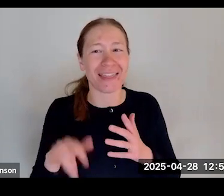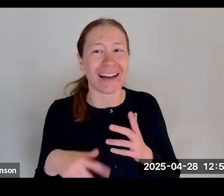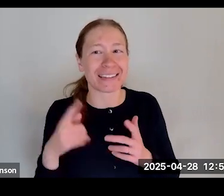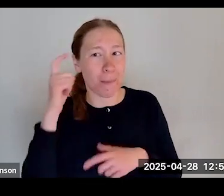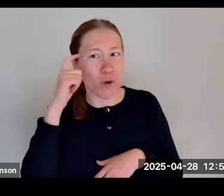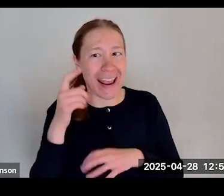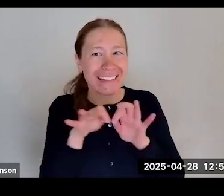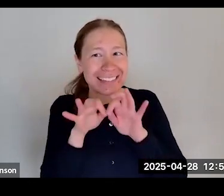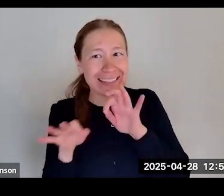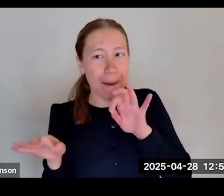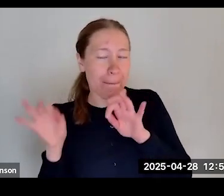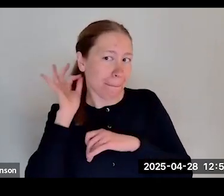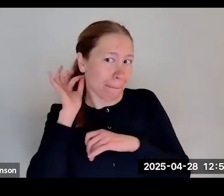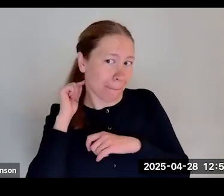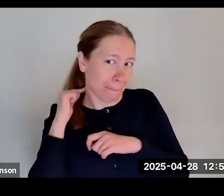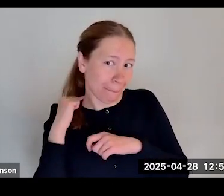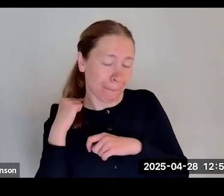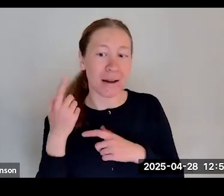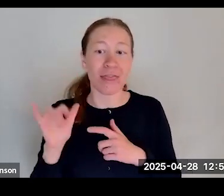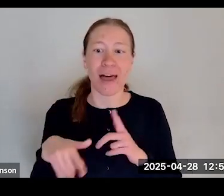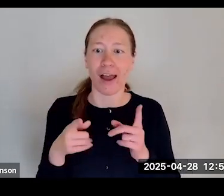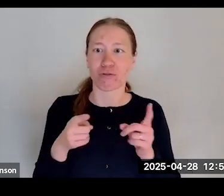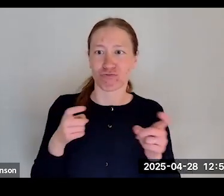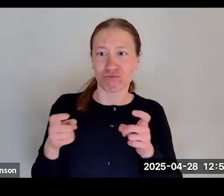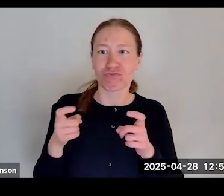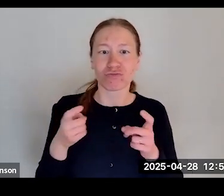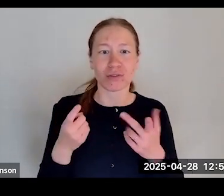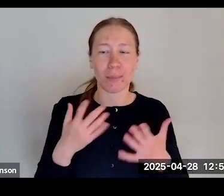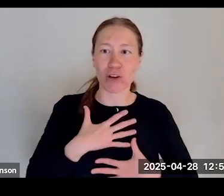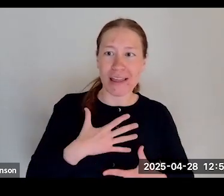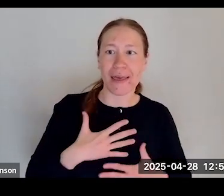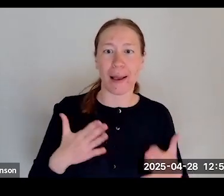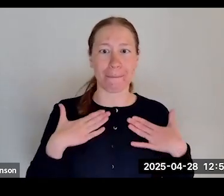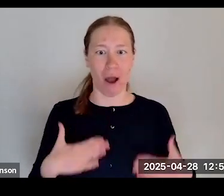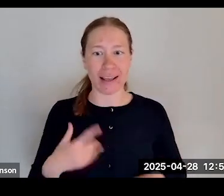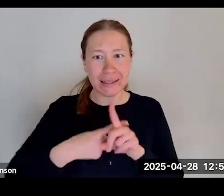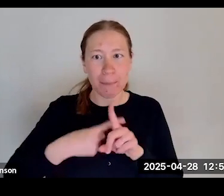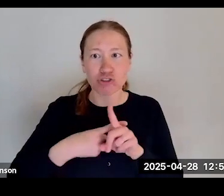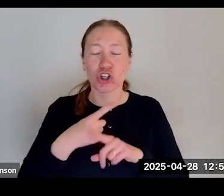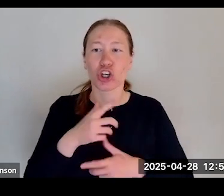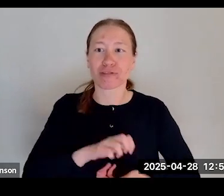and this is a lot of regulatory systems of the body, so breathing, body temperature, digestion, alertness,